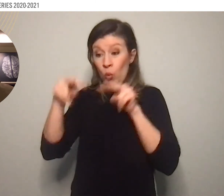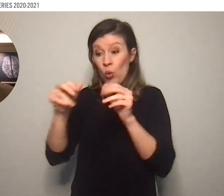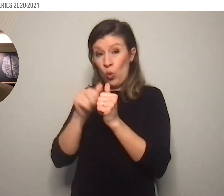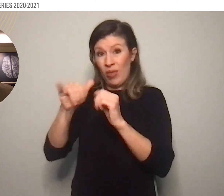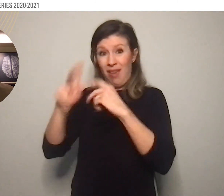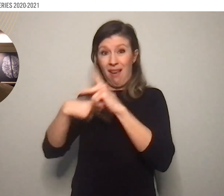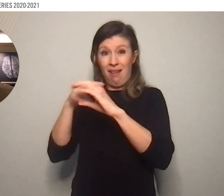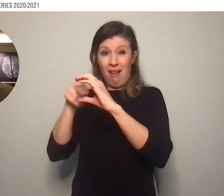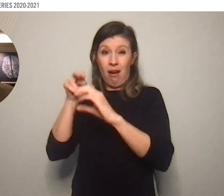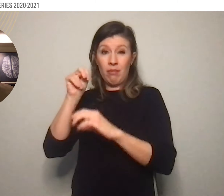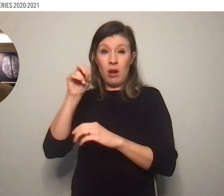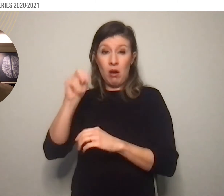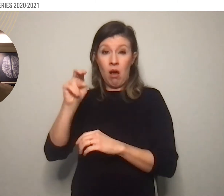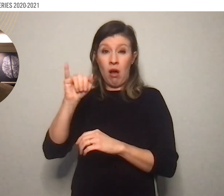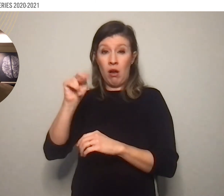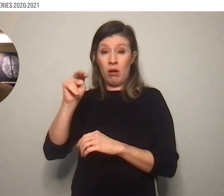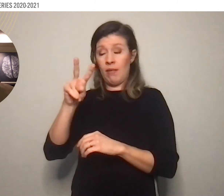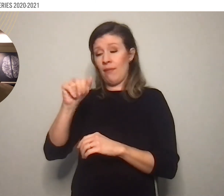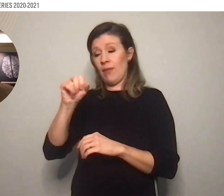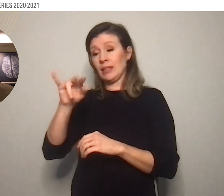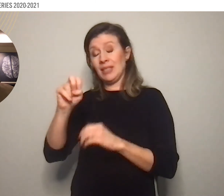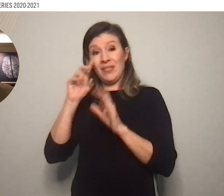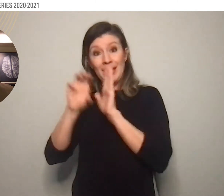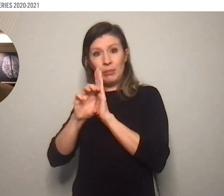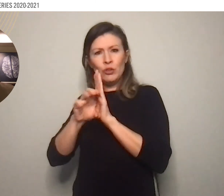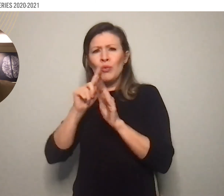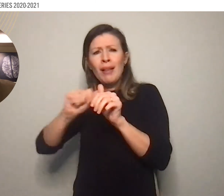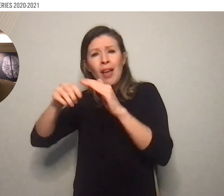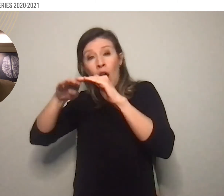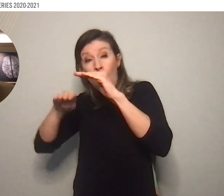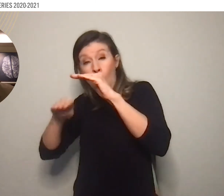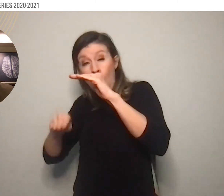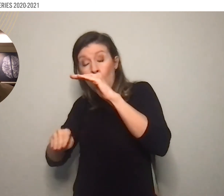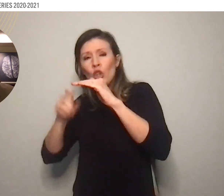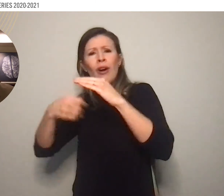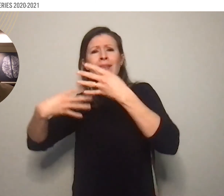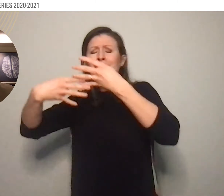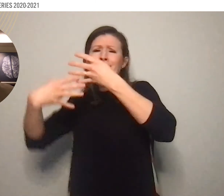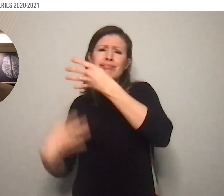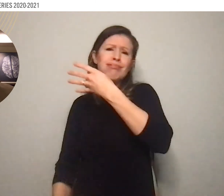a... an infinite number of biological, seemingly an infinite number of biological phenomena